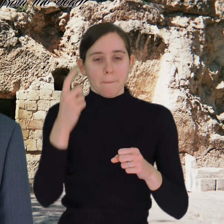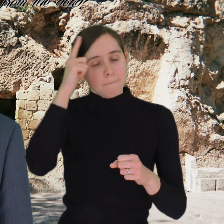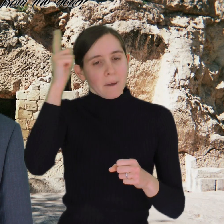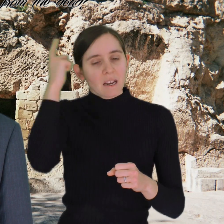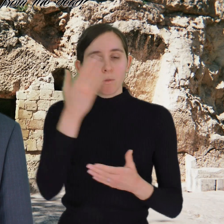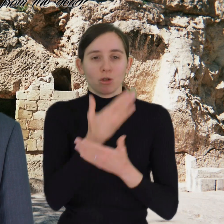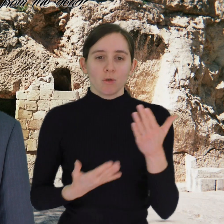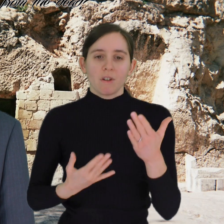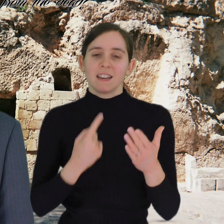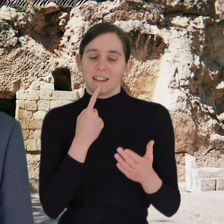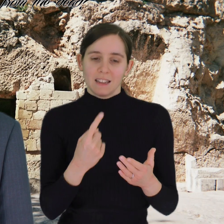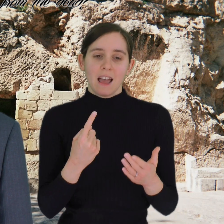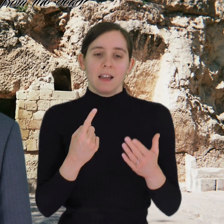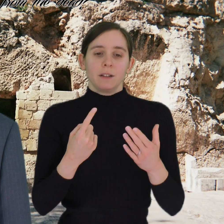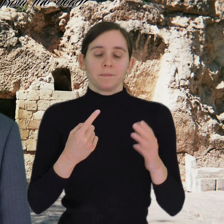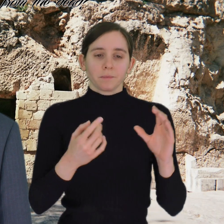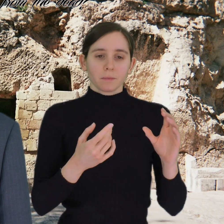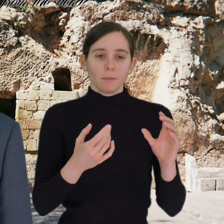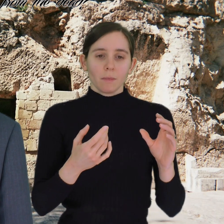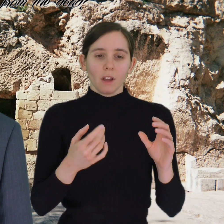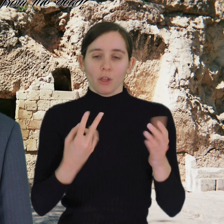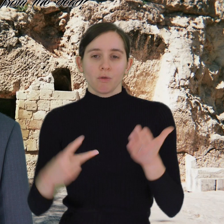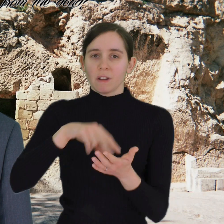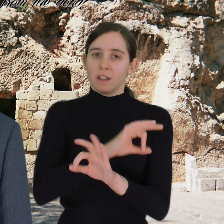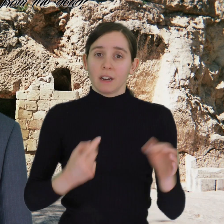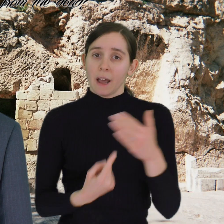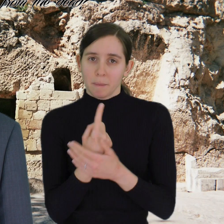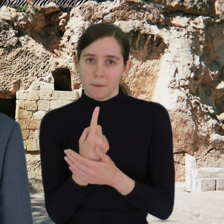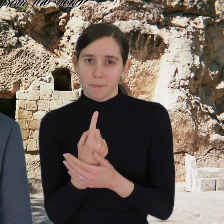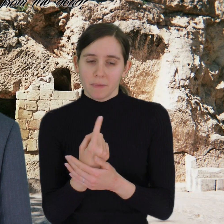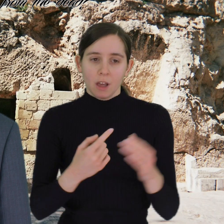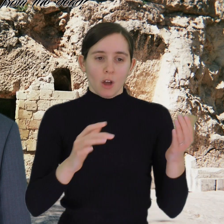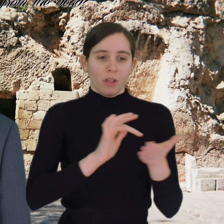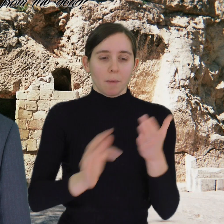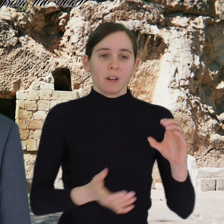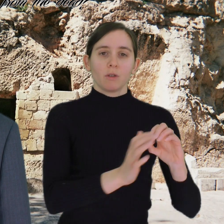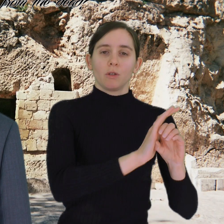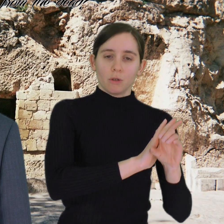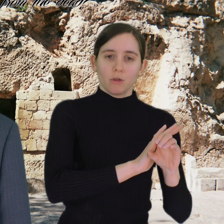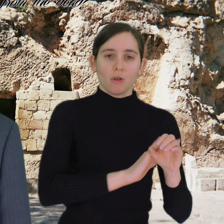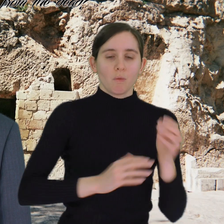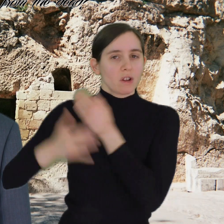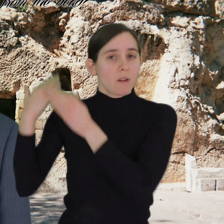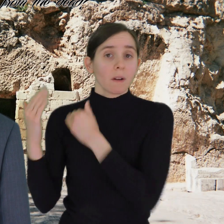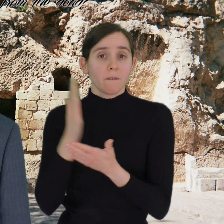The emptiness of the tomb is a widely attested historical fact. If the tomb was not empty, the Jews could